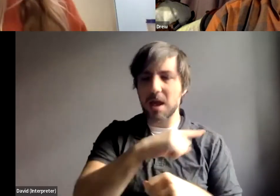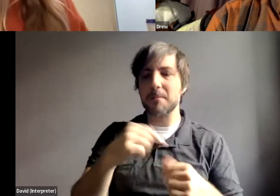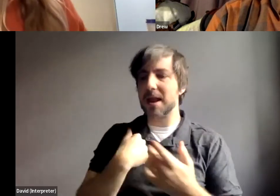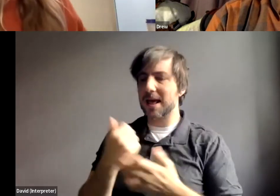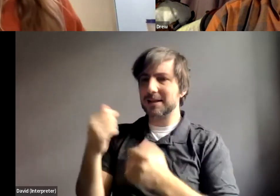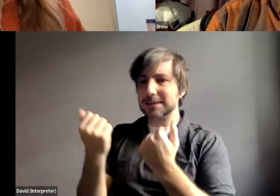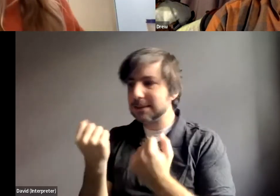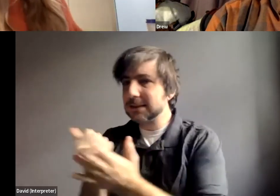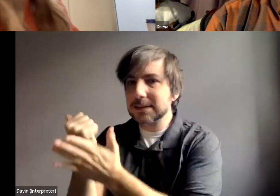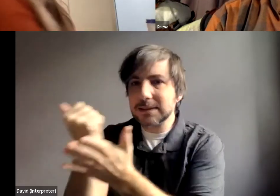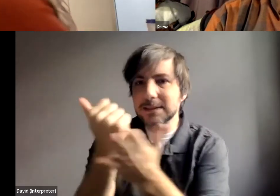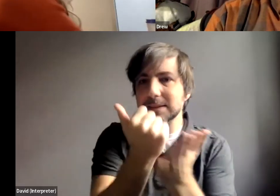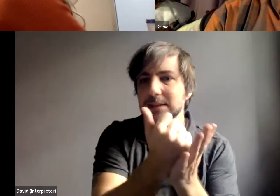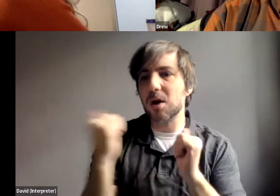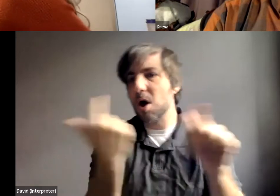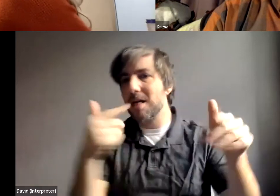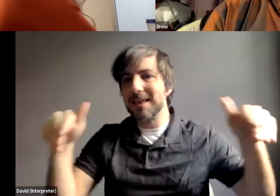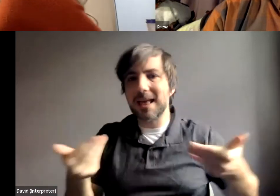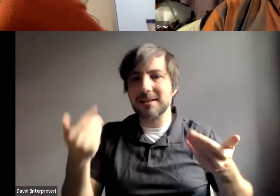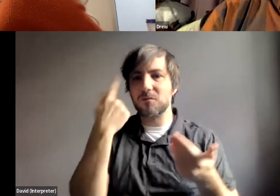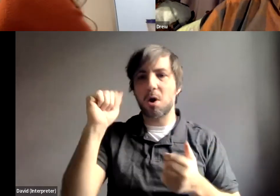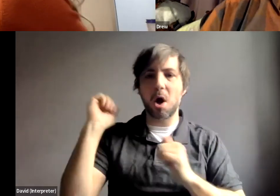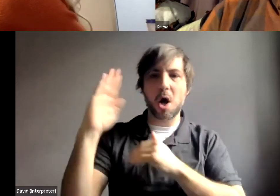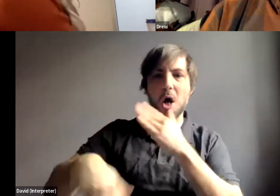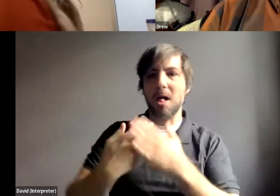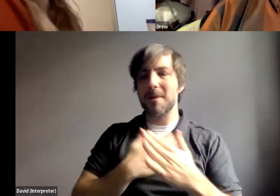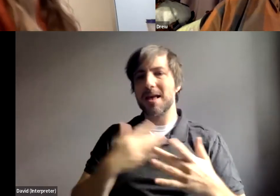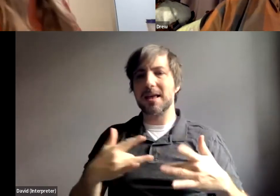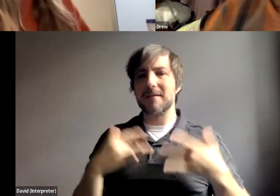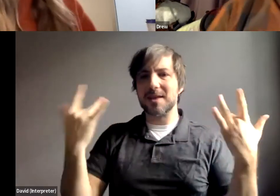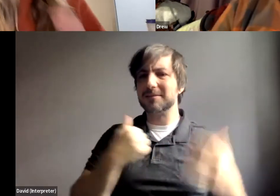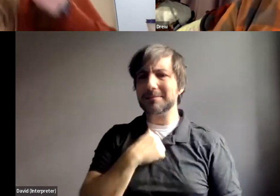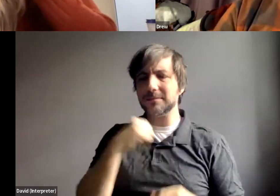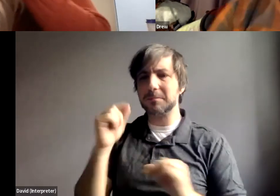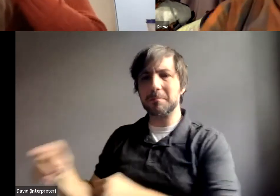. I'll pull up my notes here.